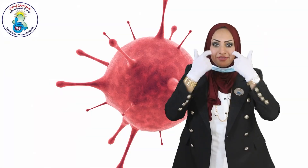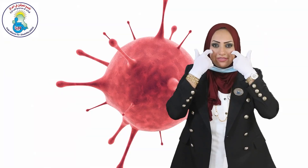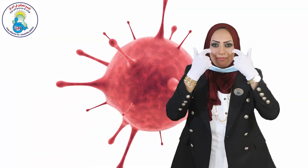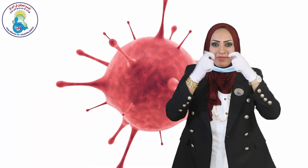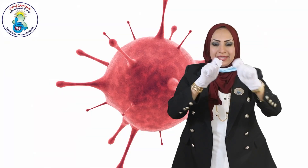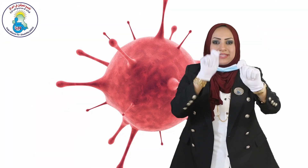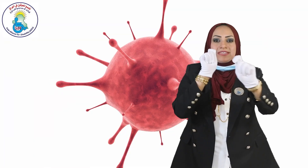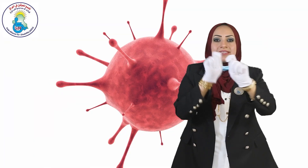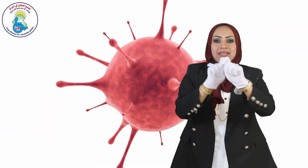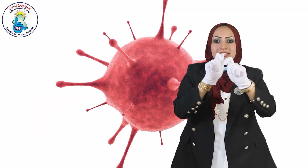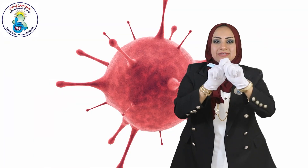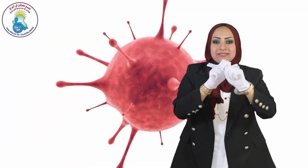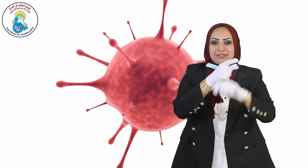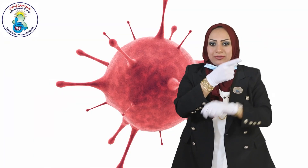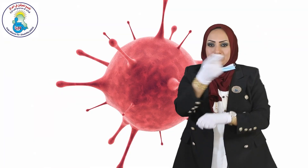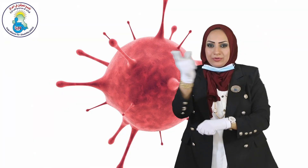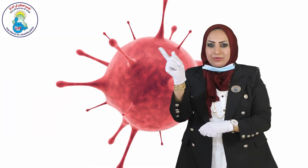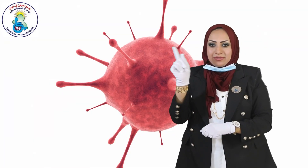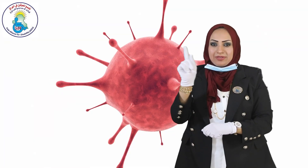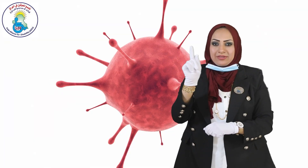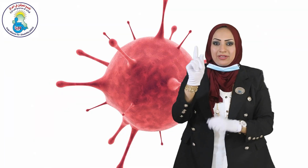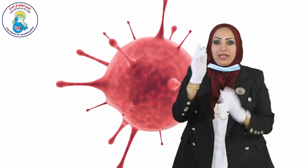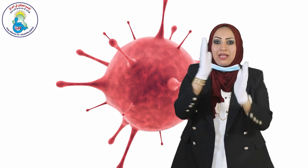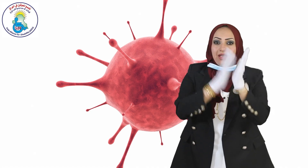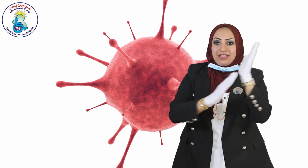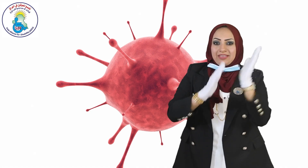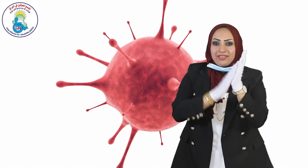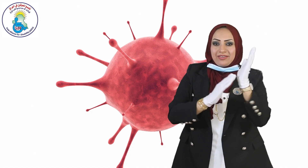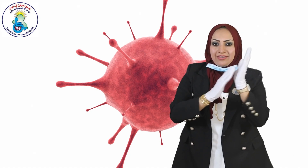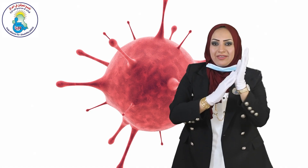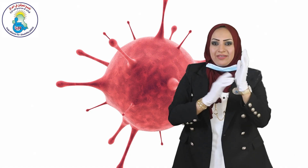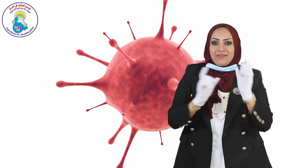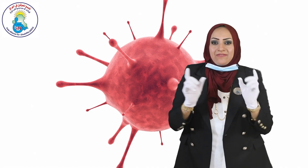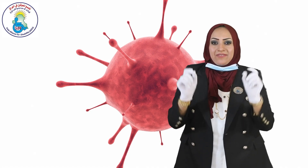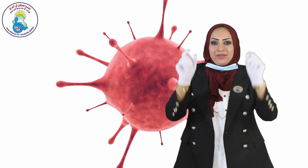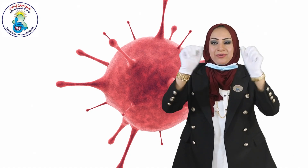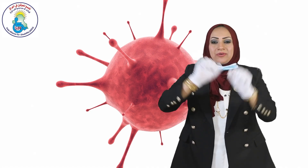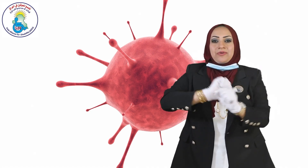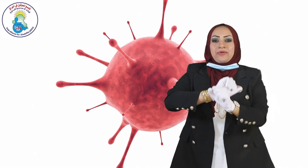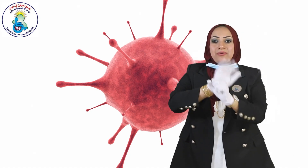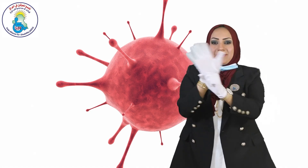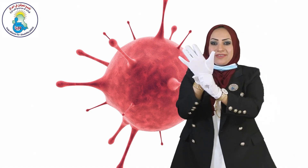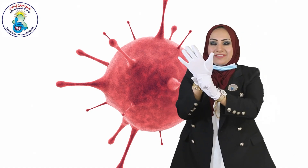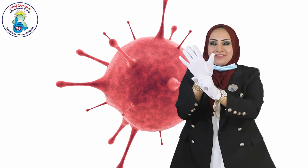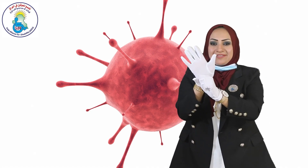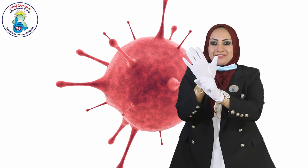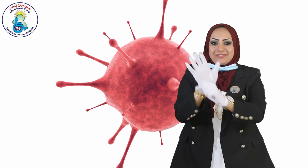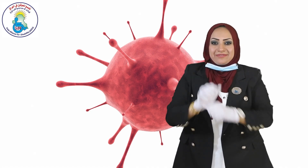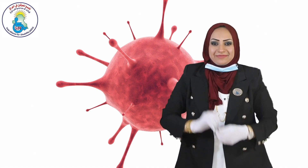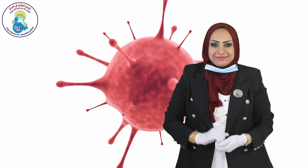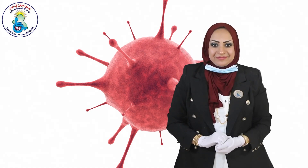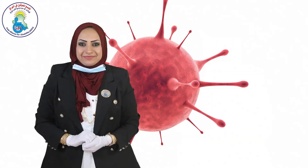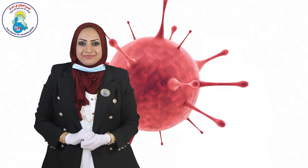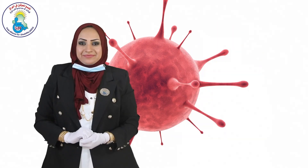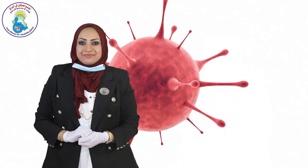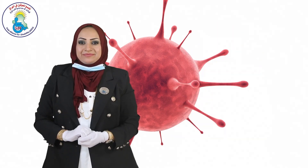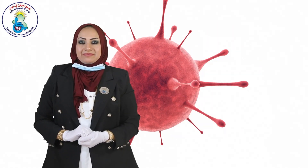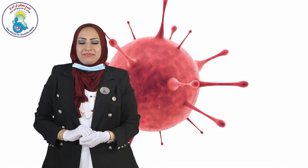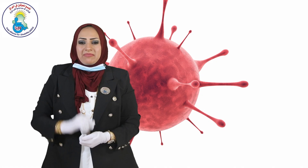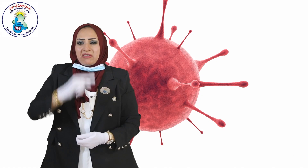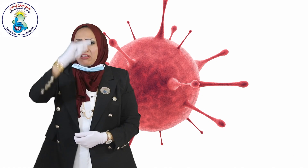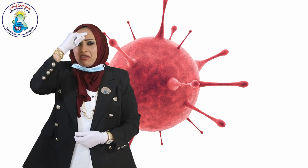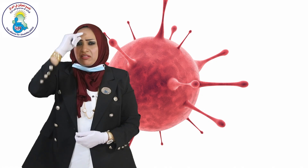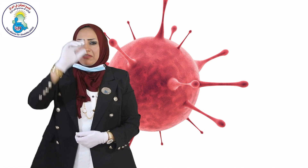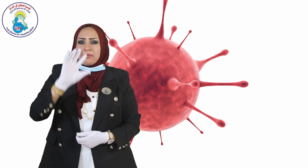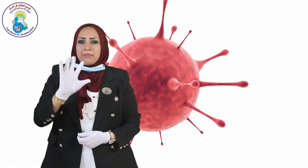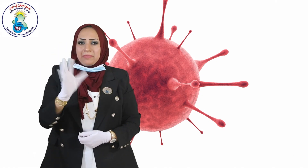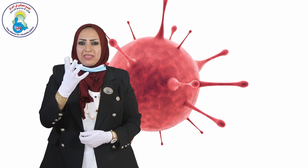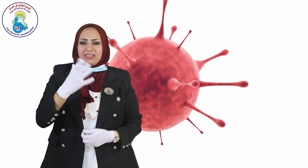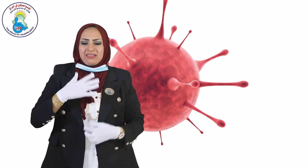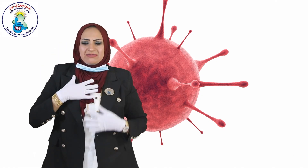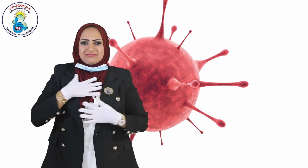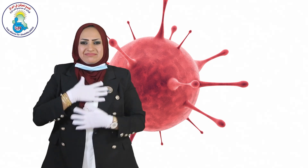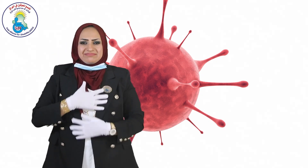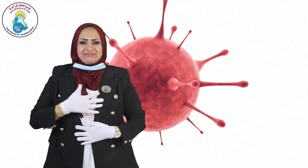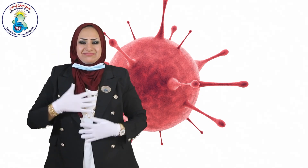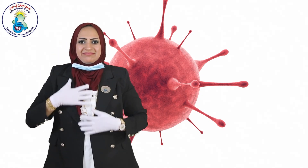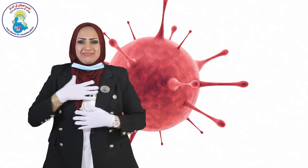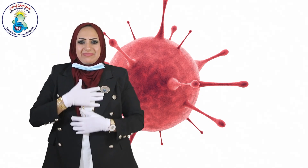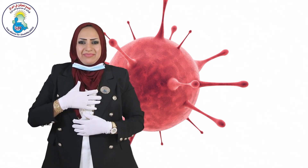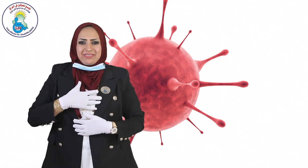Be careful and cautious of COVID-19 if you are feeling unwell.